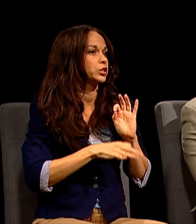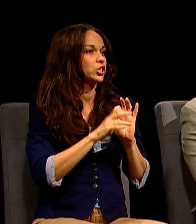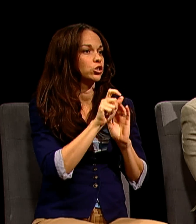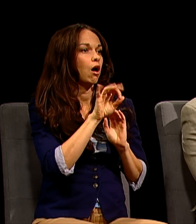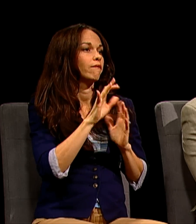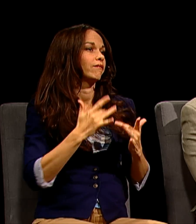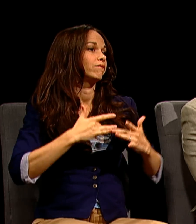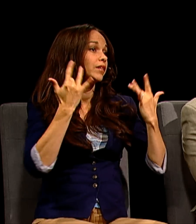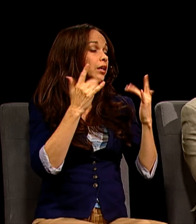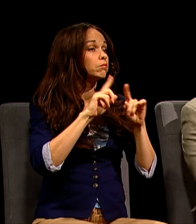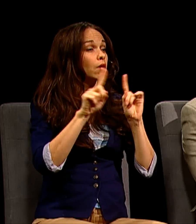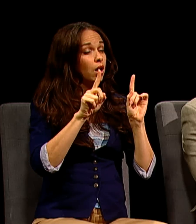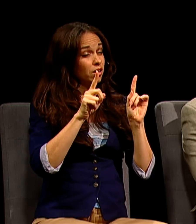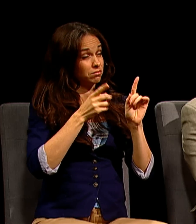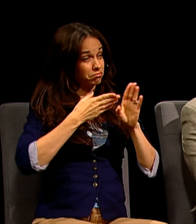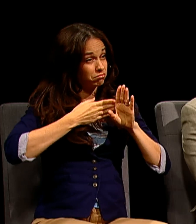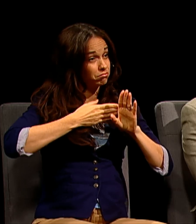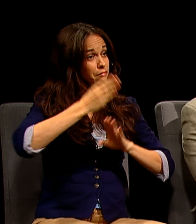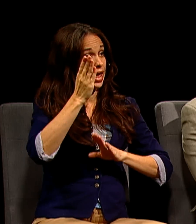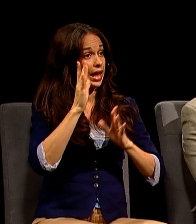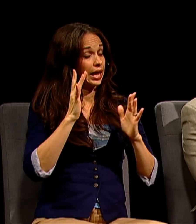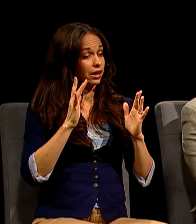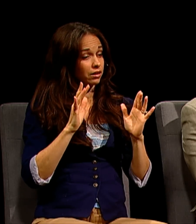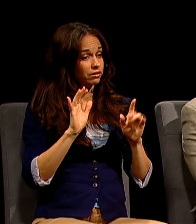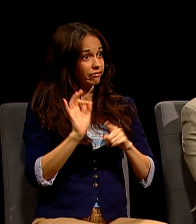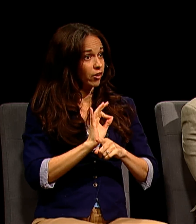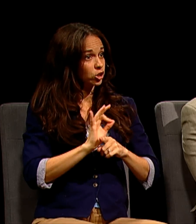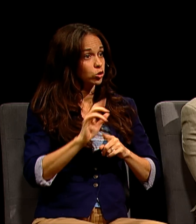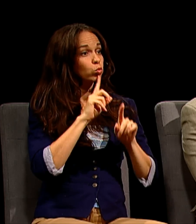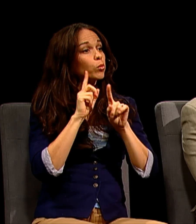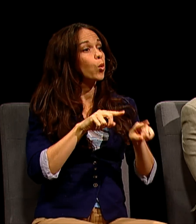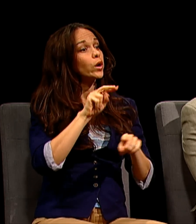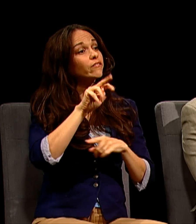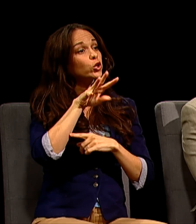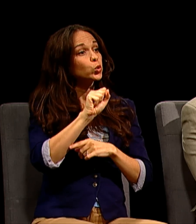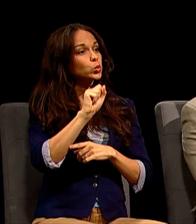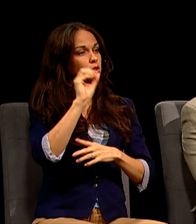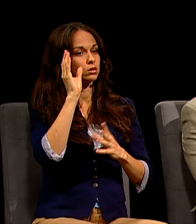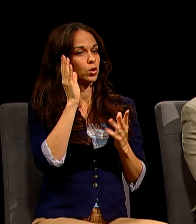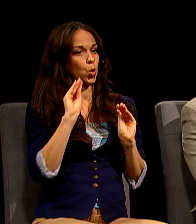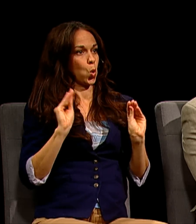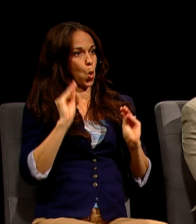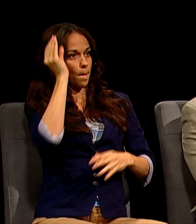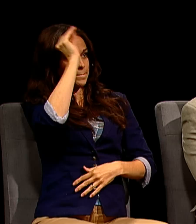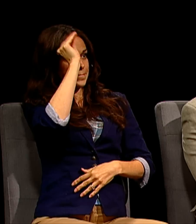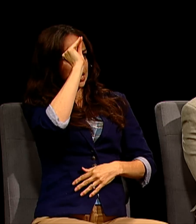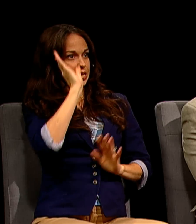The prime function is reporting of the news in an objective way. Do we fail sometimes?